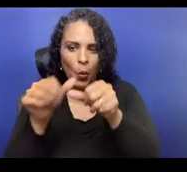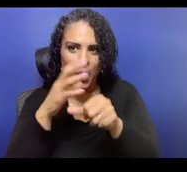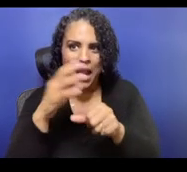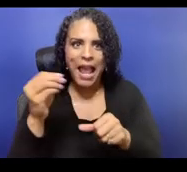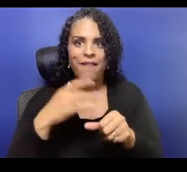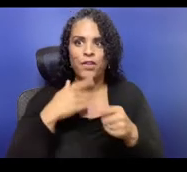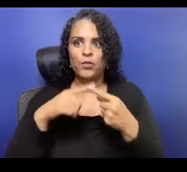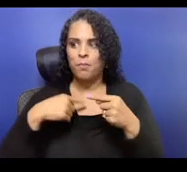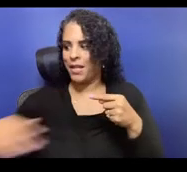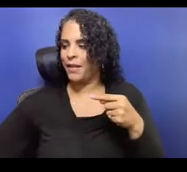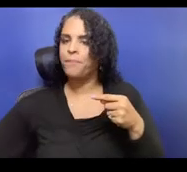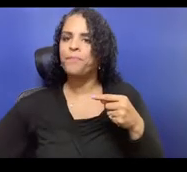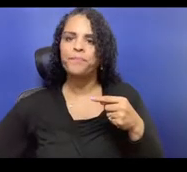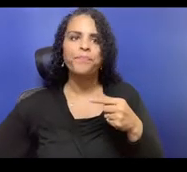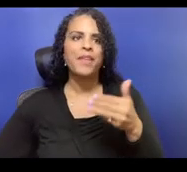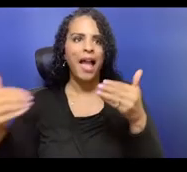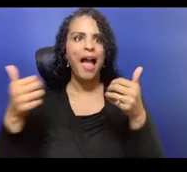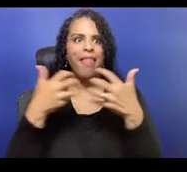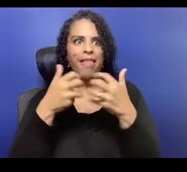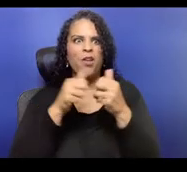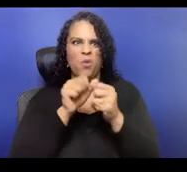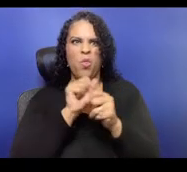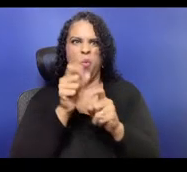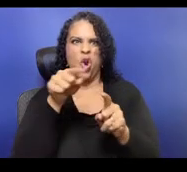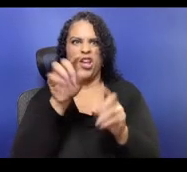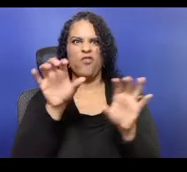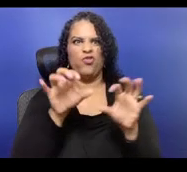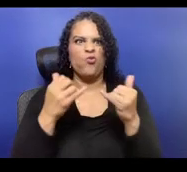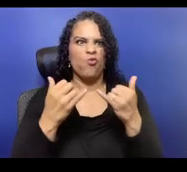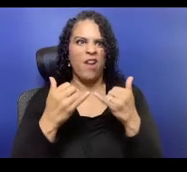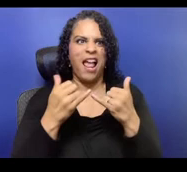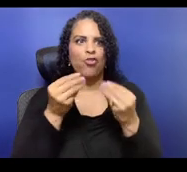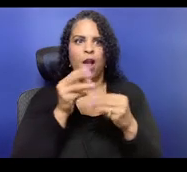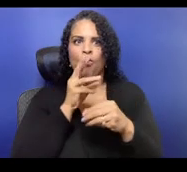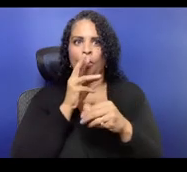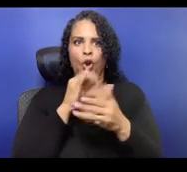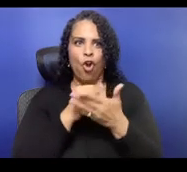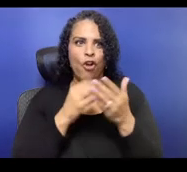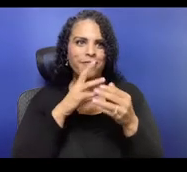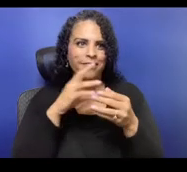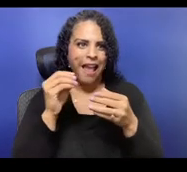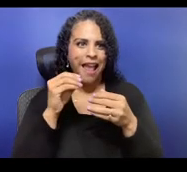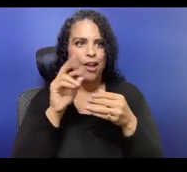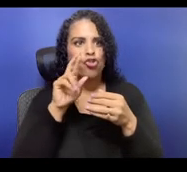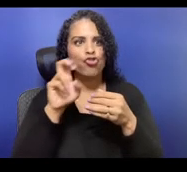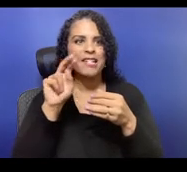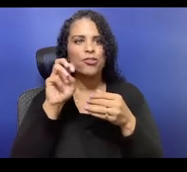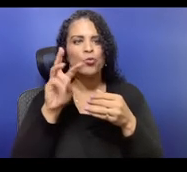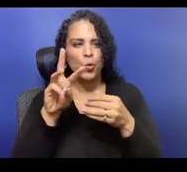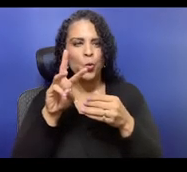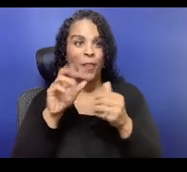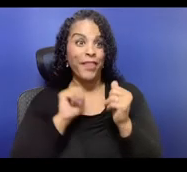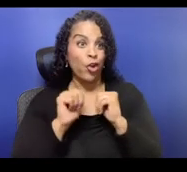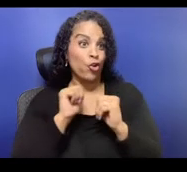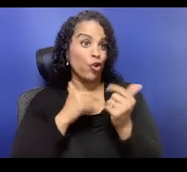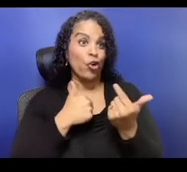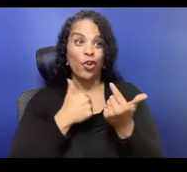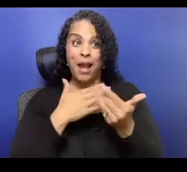As those of you who have joined us for more than one call already know, the calls are intentionally spaced out so that everyone has the ability to opt in and opt out